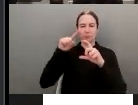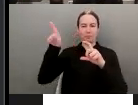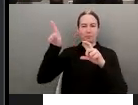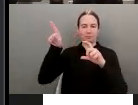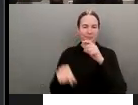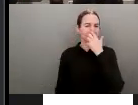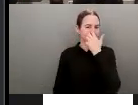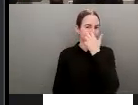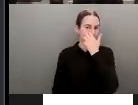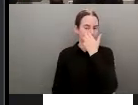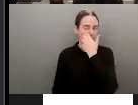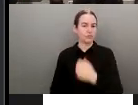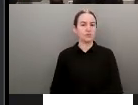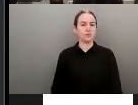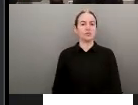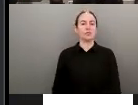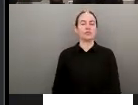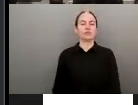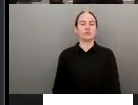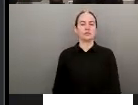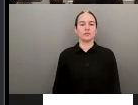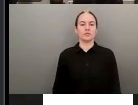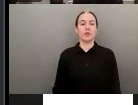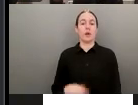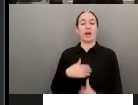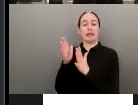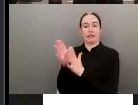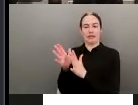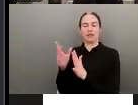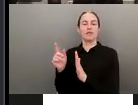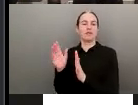Before I press it, I navigate back to H&M app